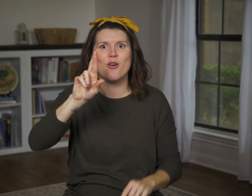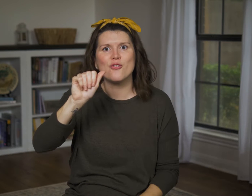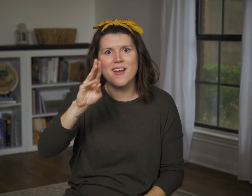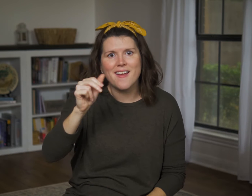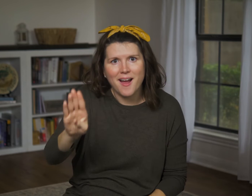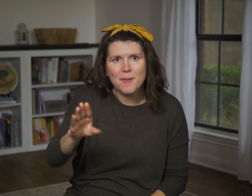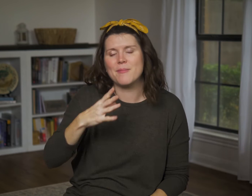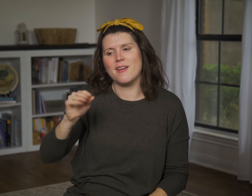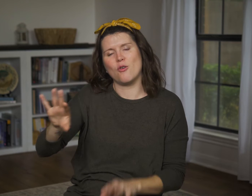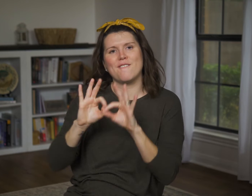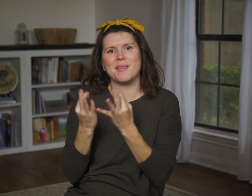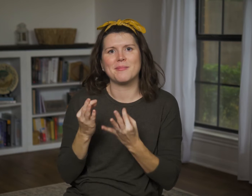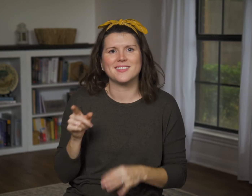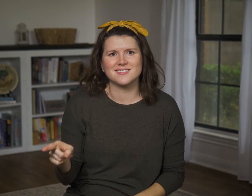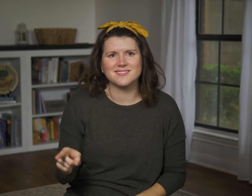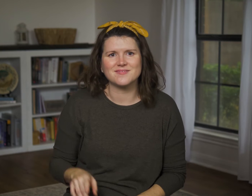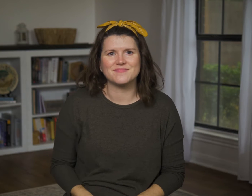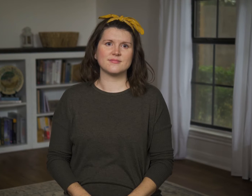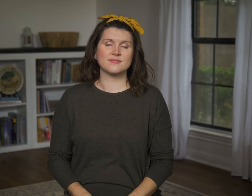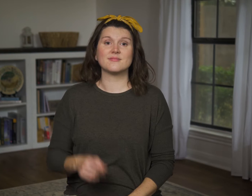and Rahab and her family are among them!